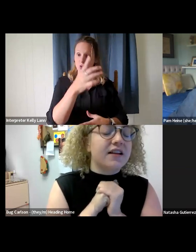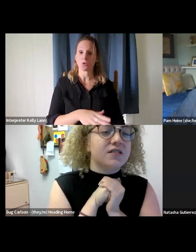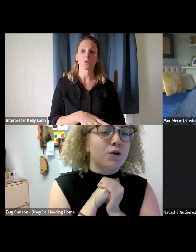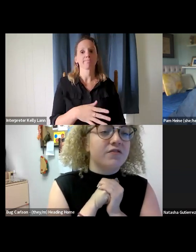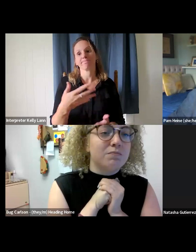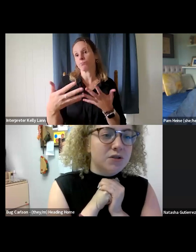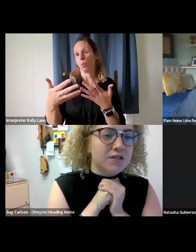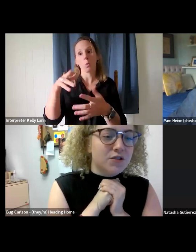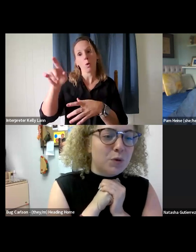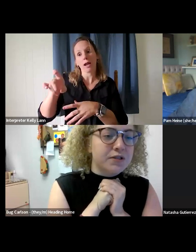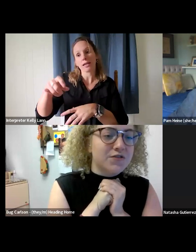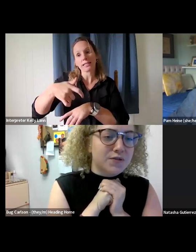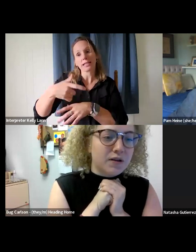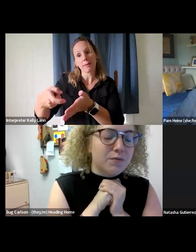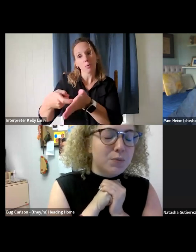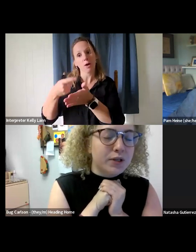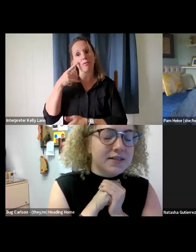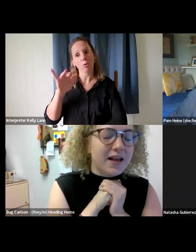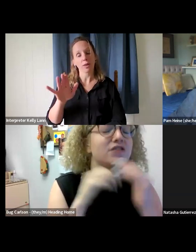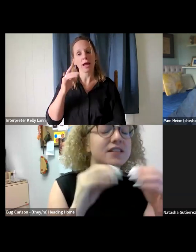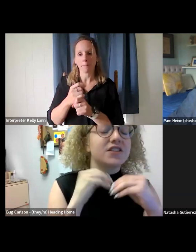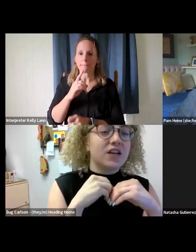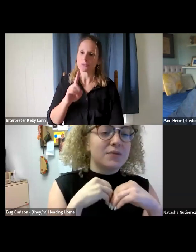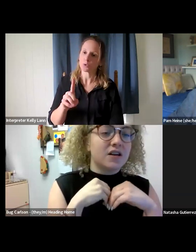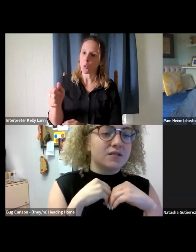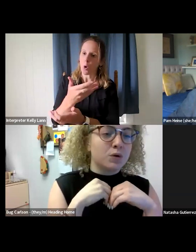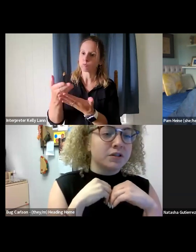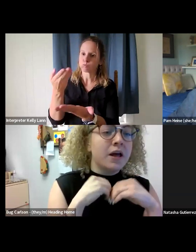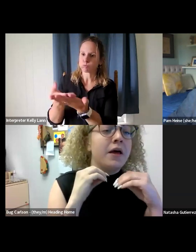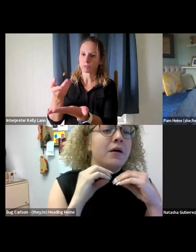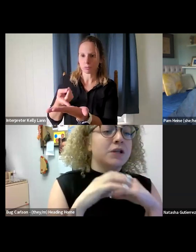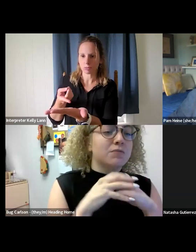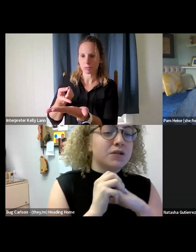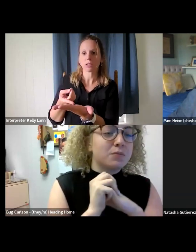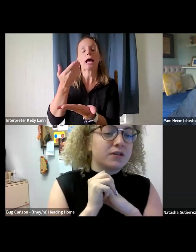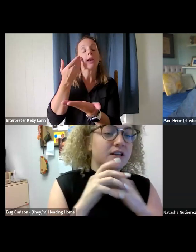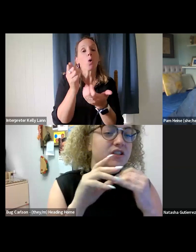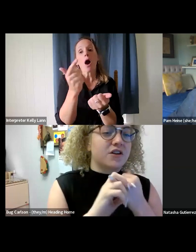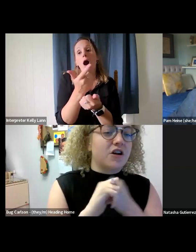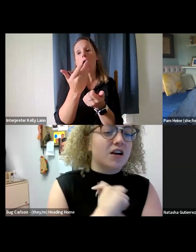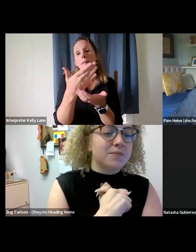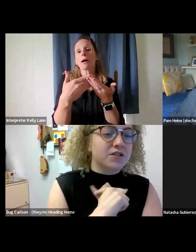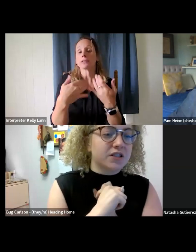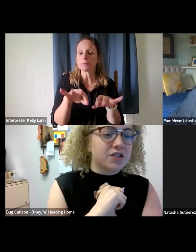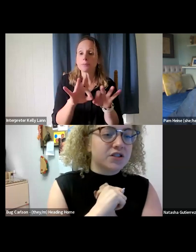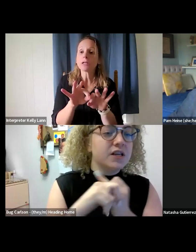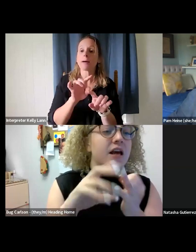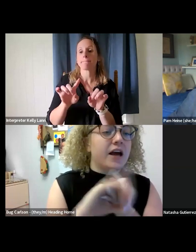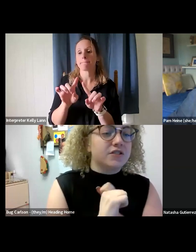'cause that is one of the most important, every section of the MSR is important, but your most important sections are your occupational history